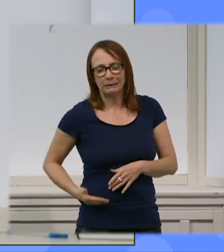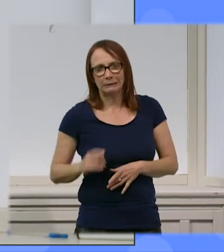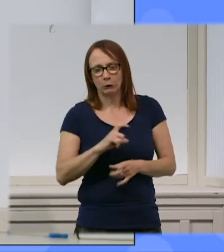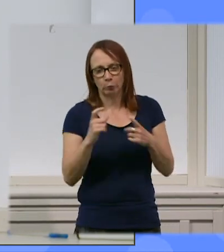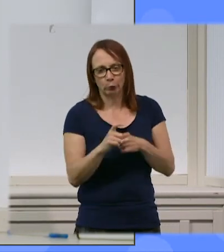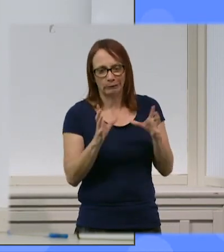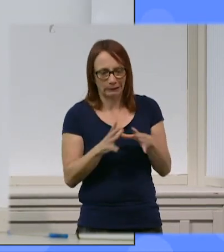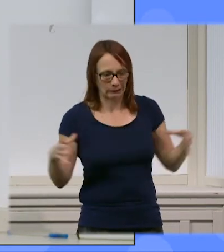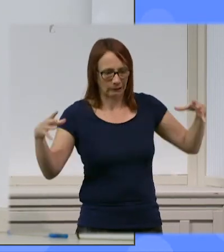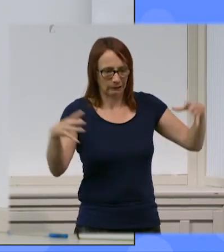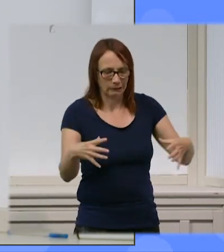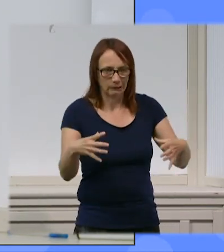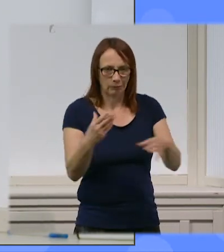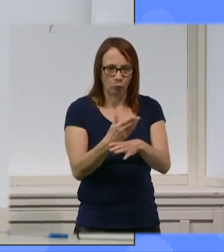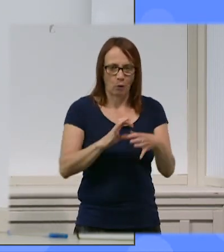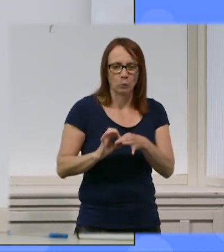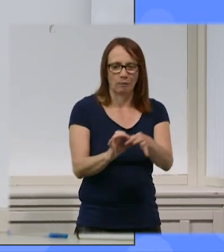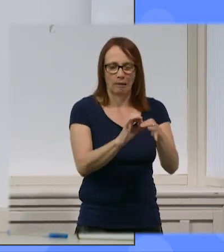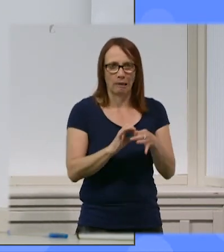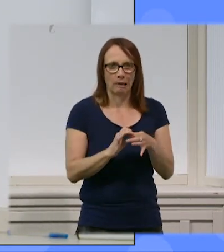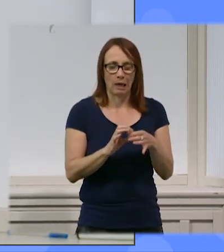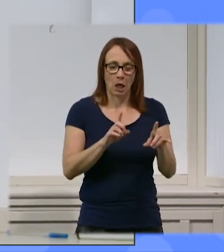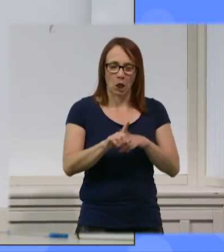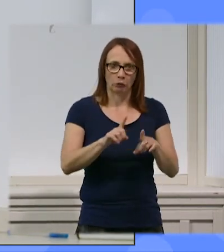based on delivering outcomes that improve the quality of life for the